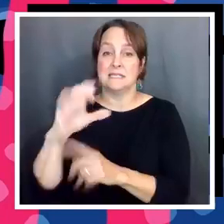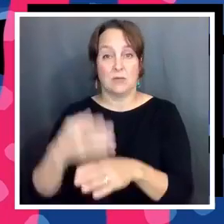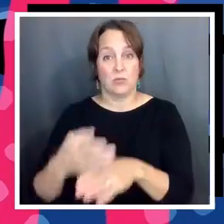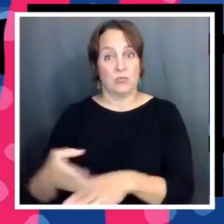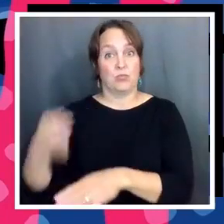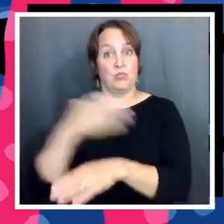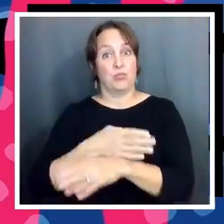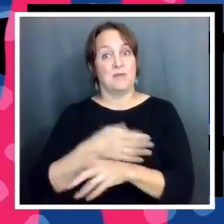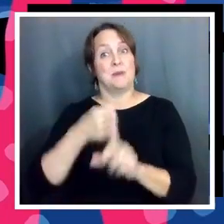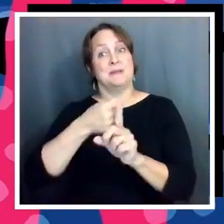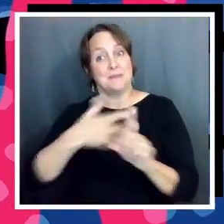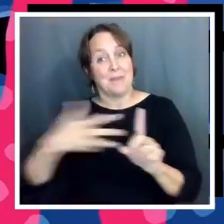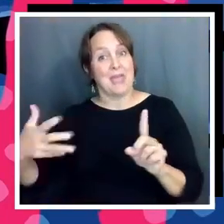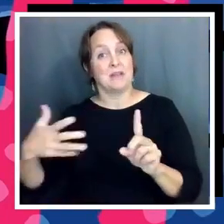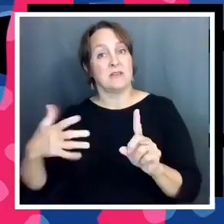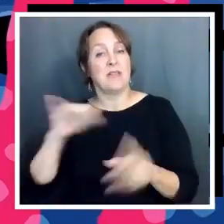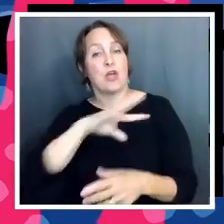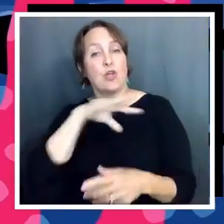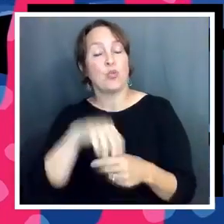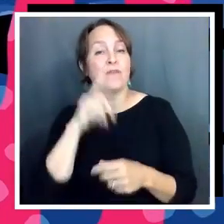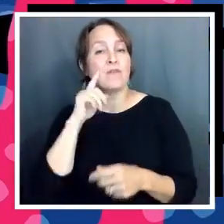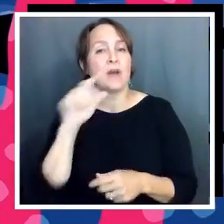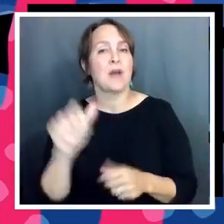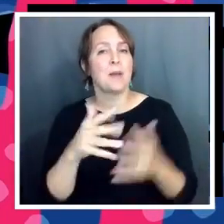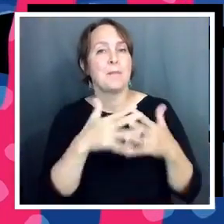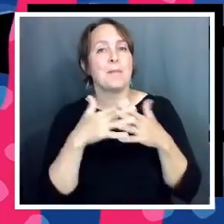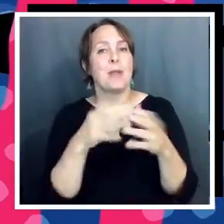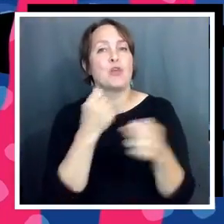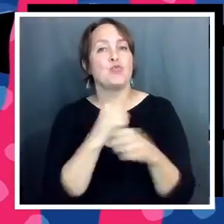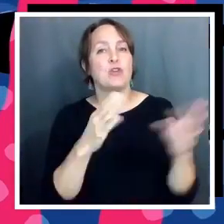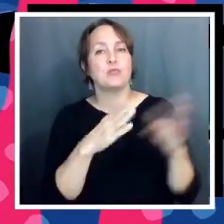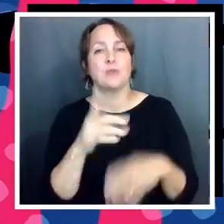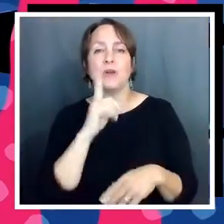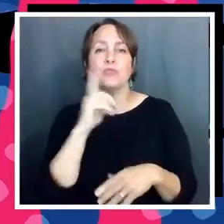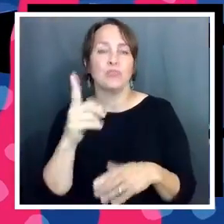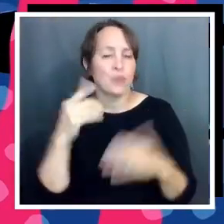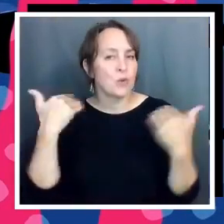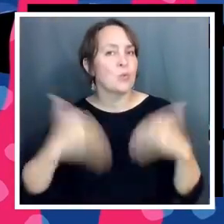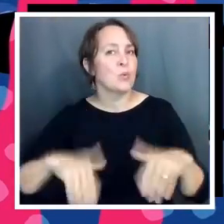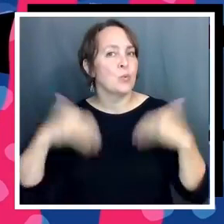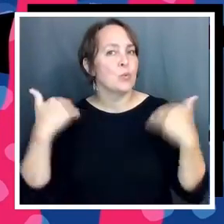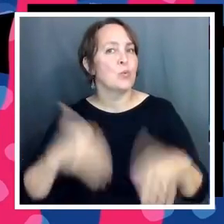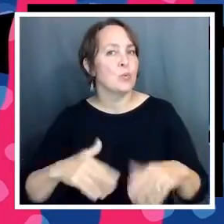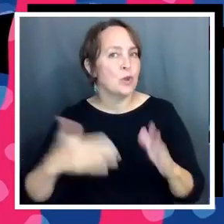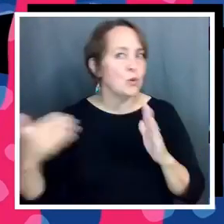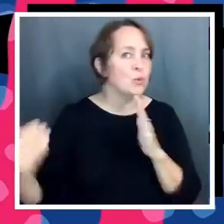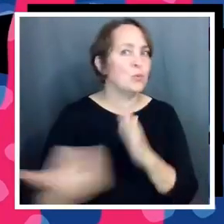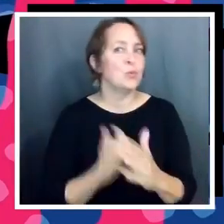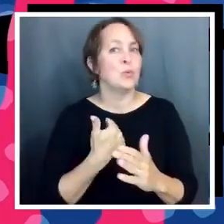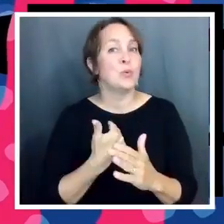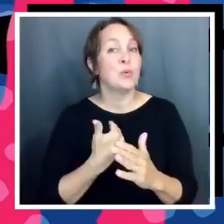SECURE AND BETTER ABLE TO DEAL WITH THE BURDENSOME EXPENSES THAT FACE THEM. EXPANSION AND IMPROVEMENT TO